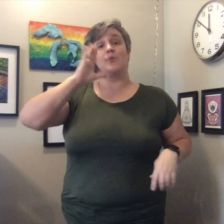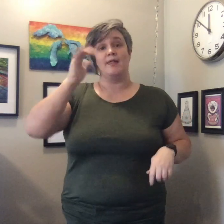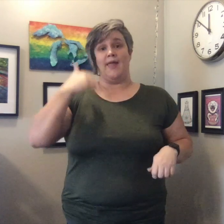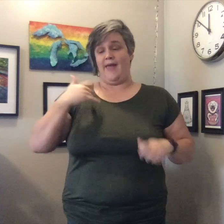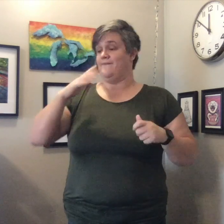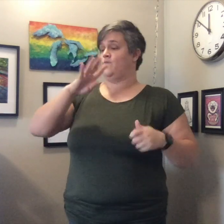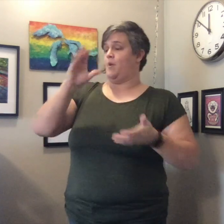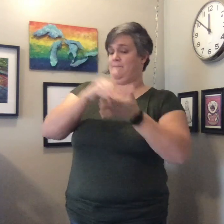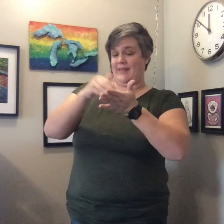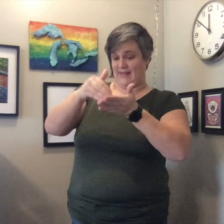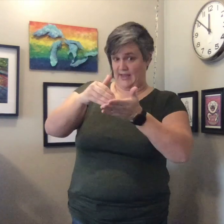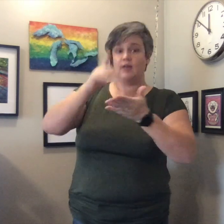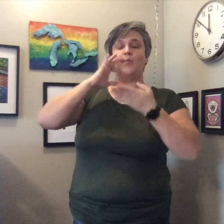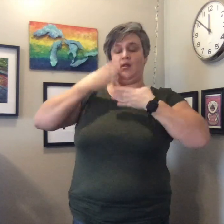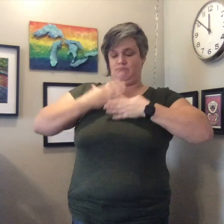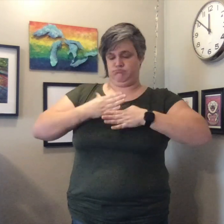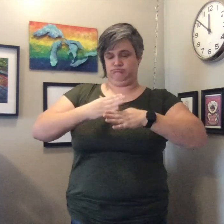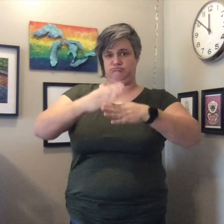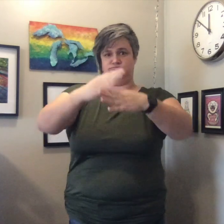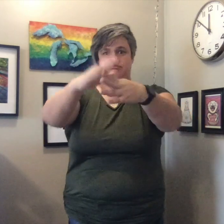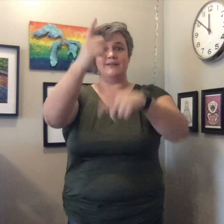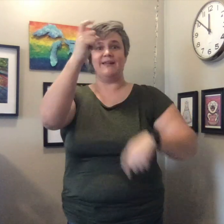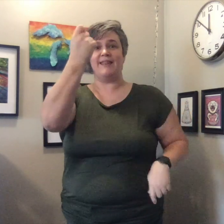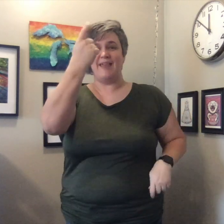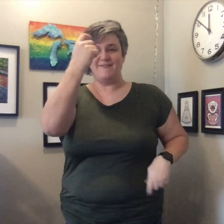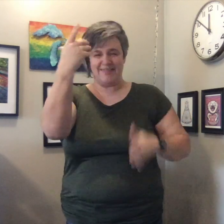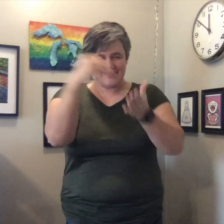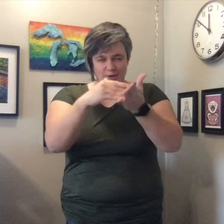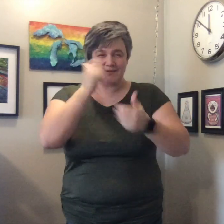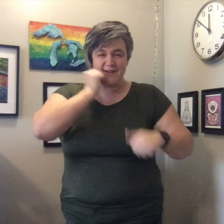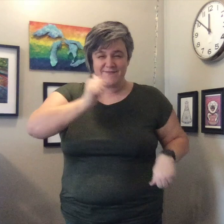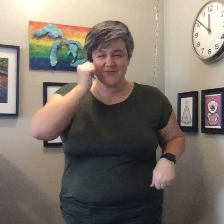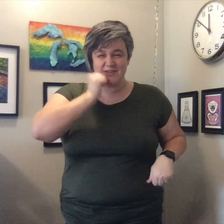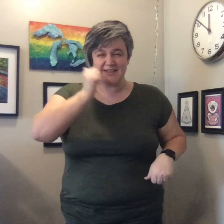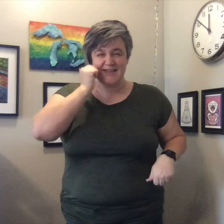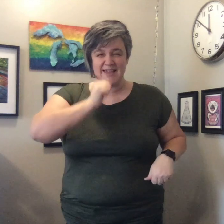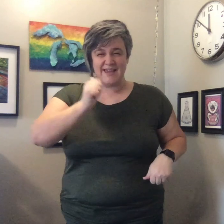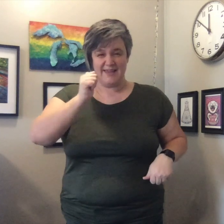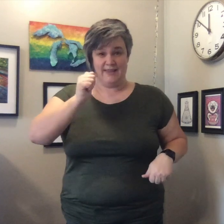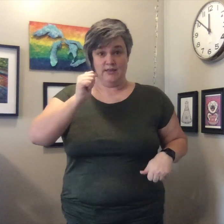4 million steps breaks down to 11,000 steps every day.